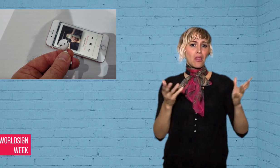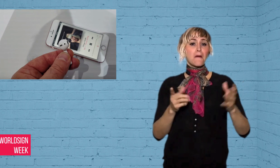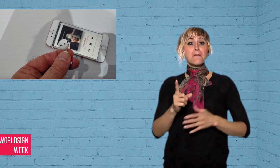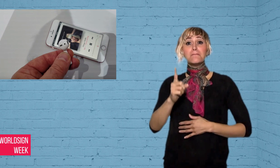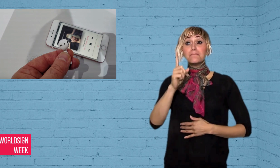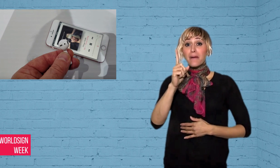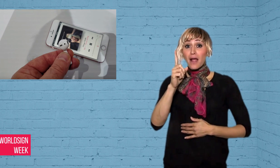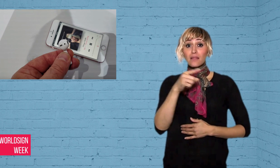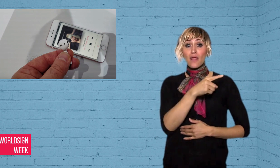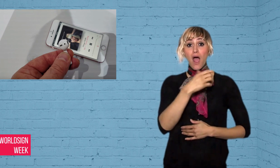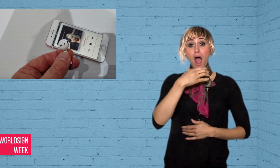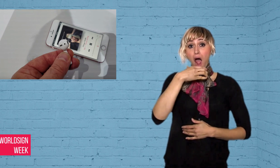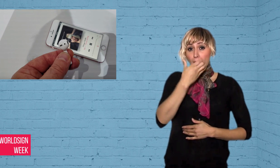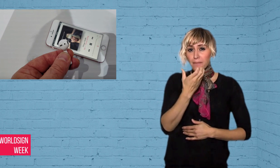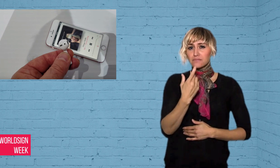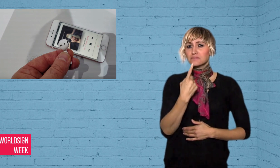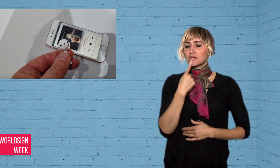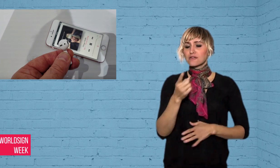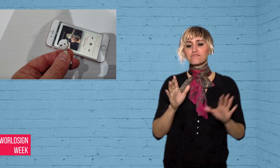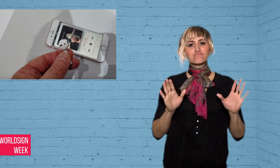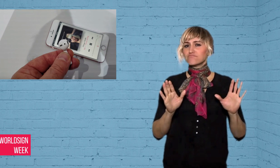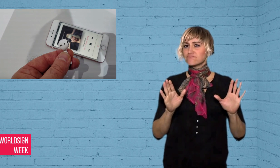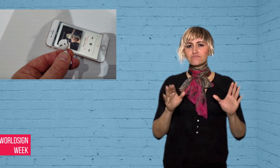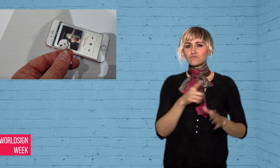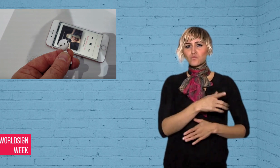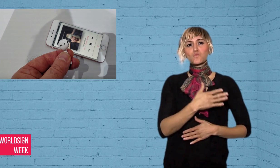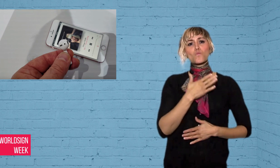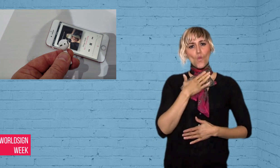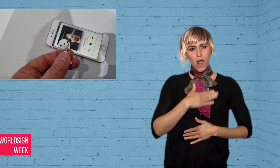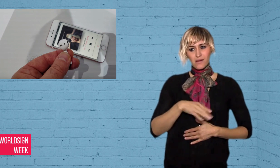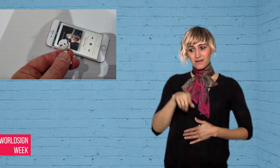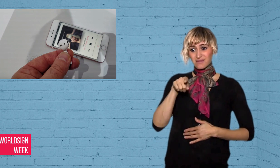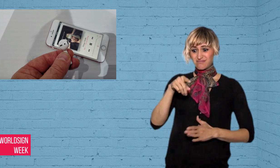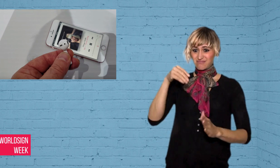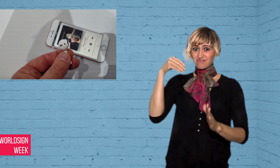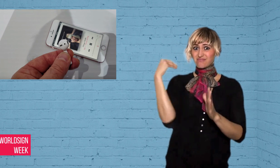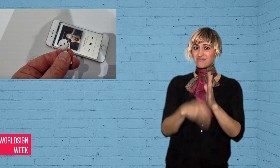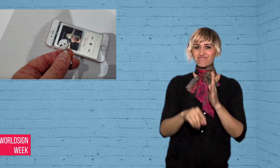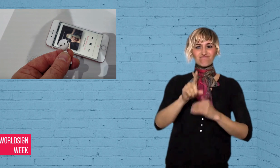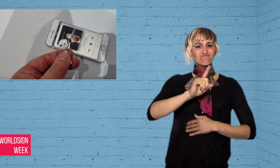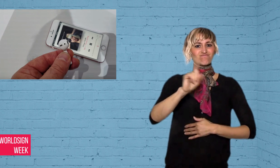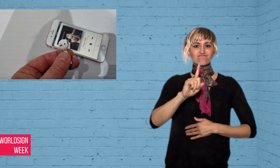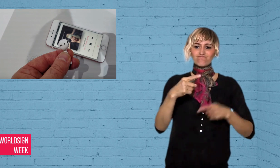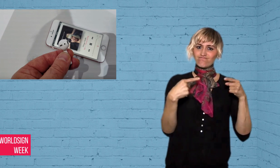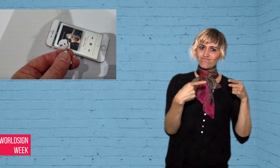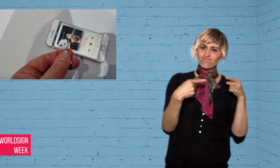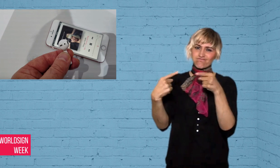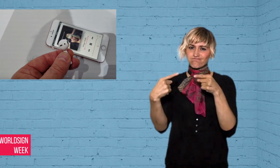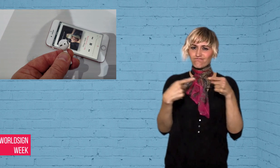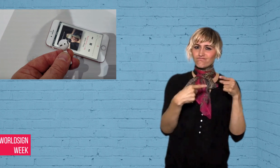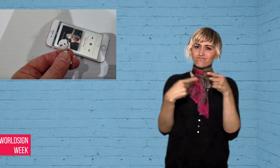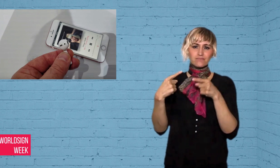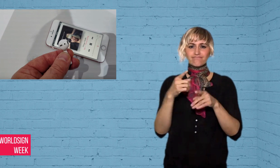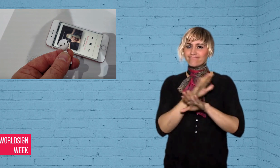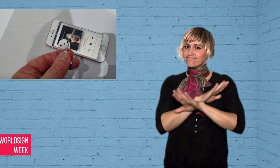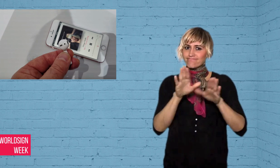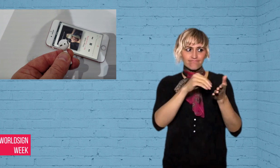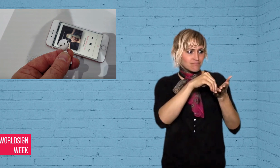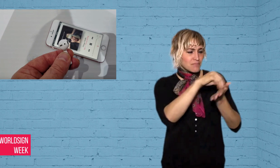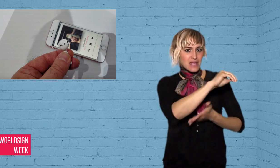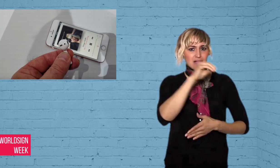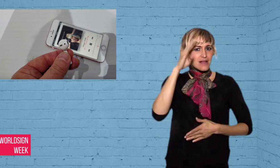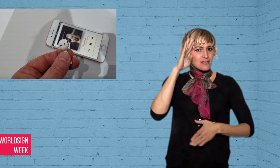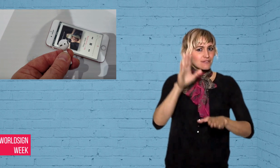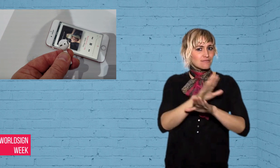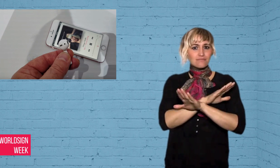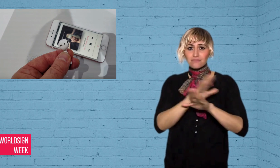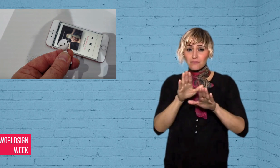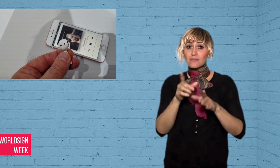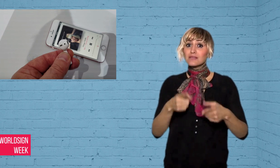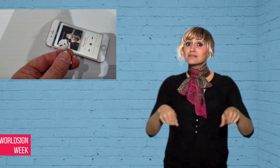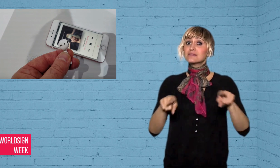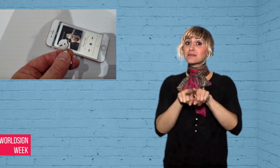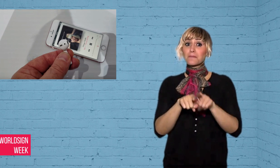would fight it to avoid paying and Ireland